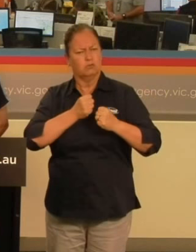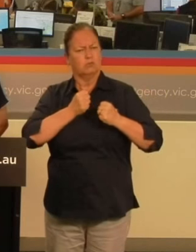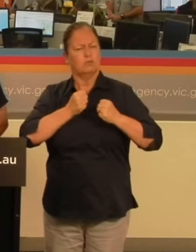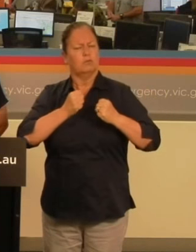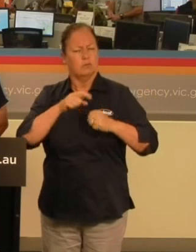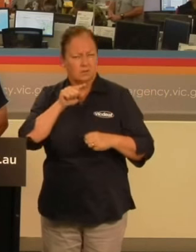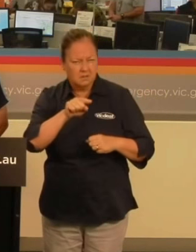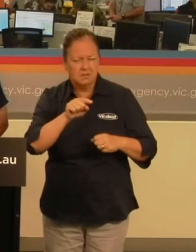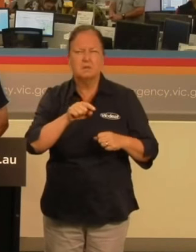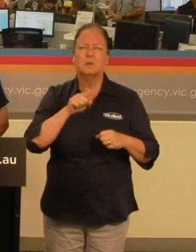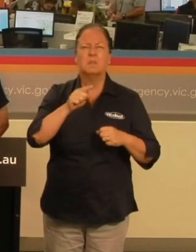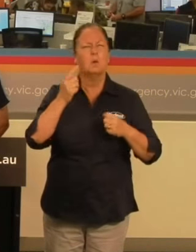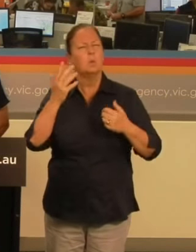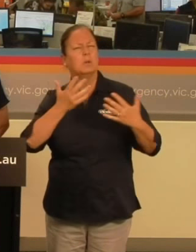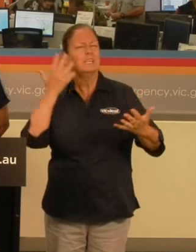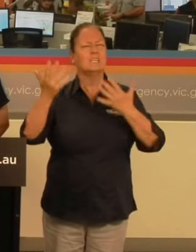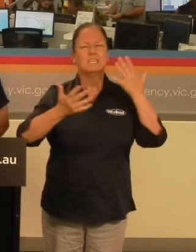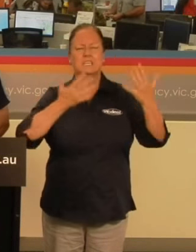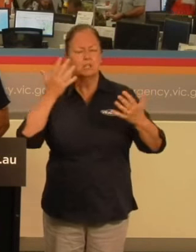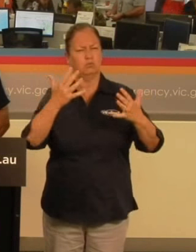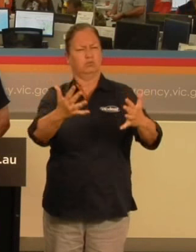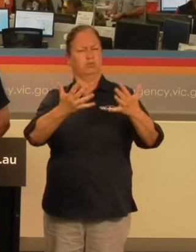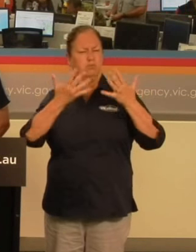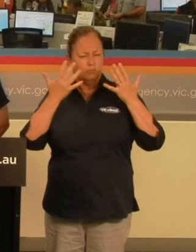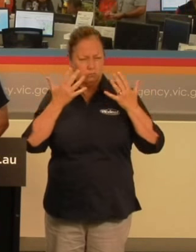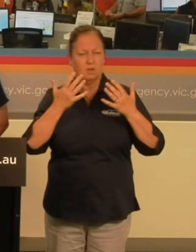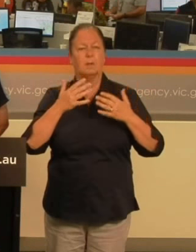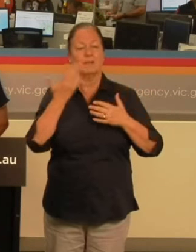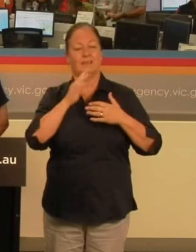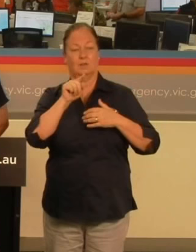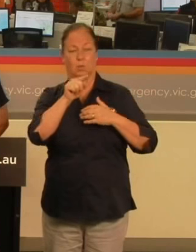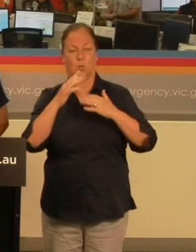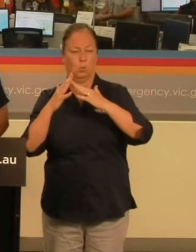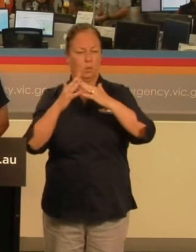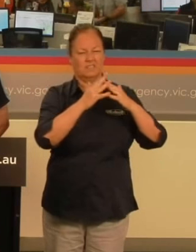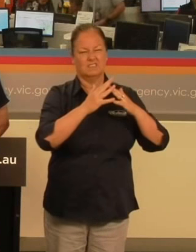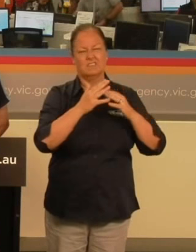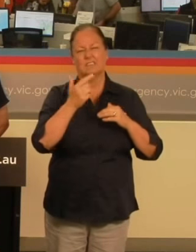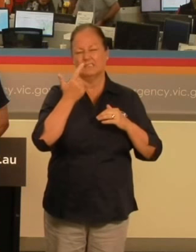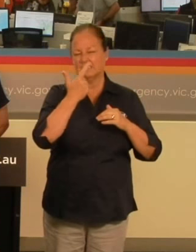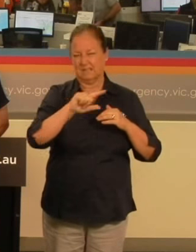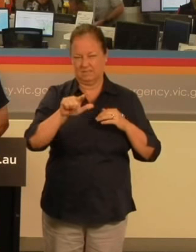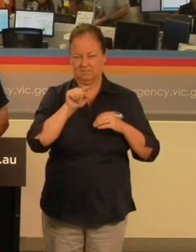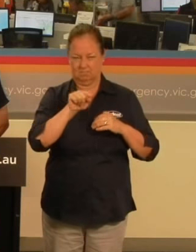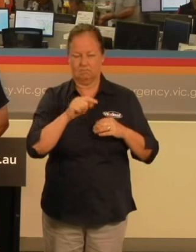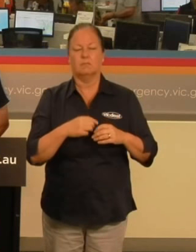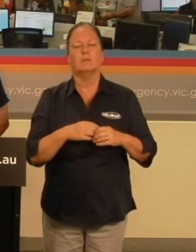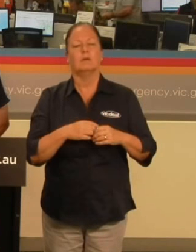of about 70 kph over the far west and also that we've also got